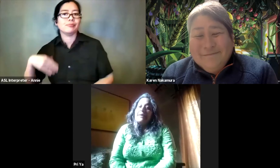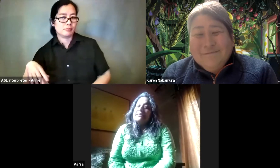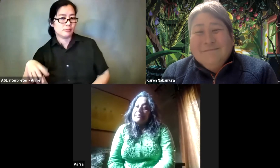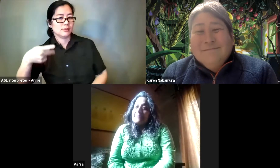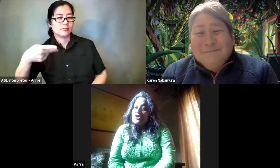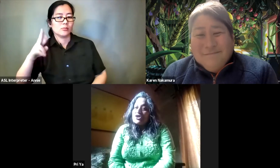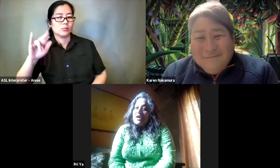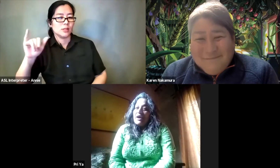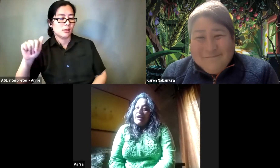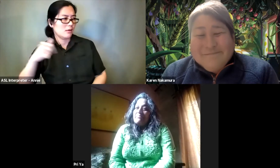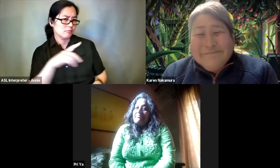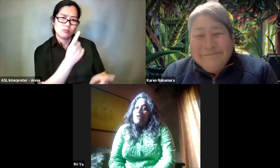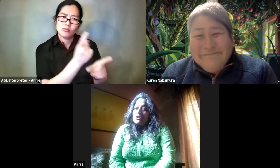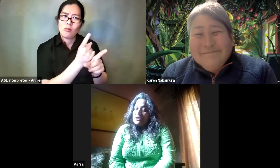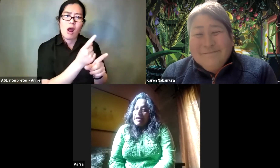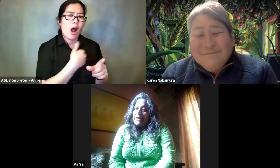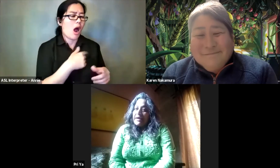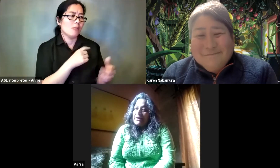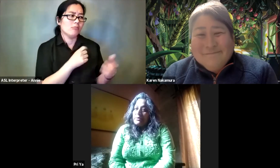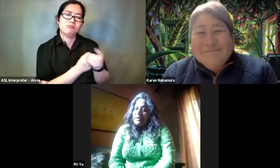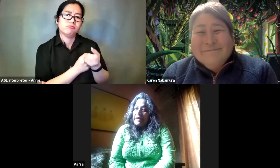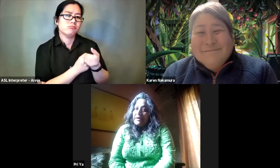as much, and not to say that I don't think.